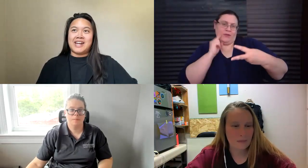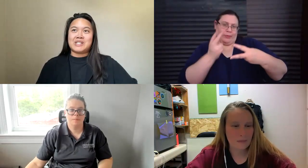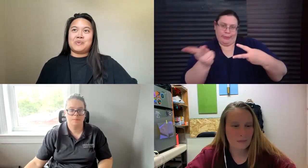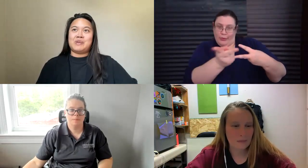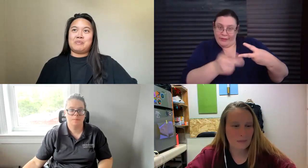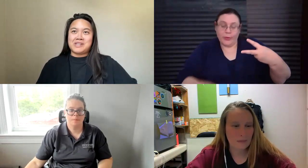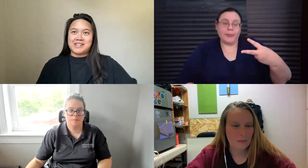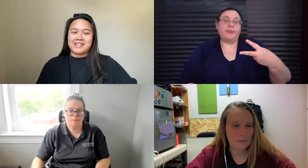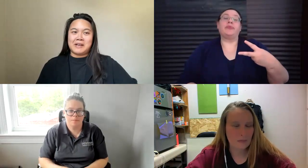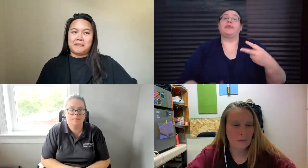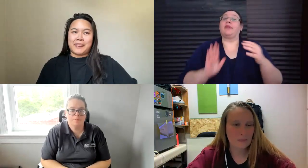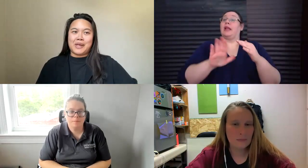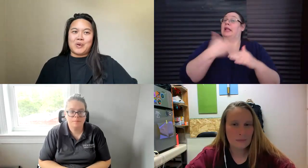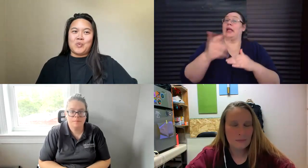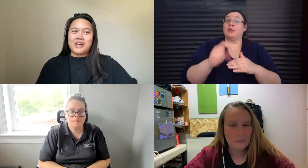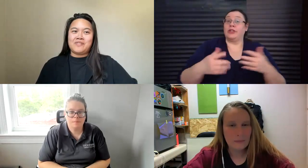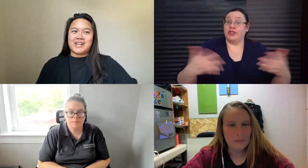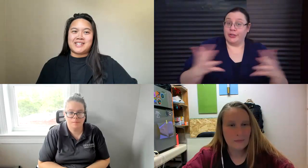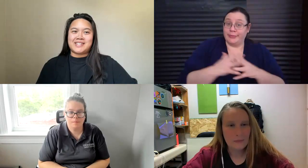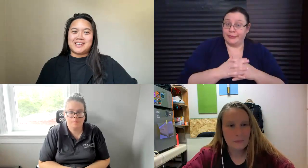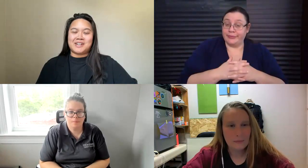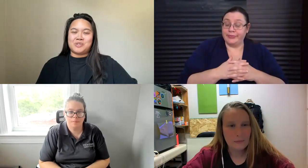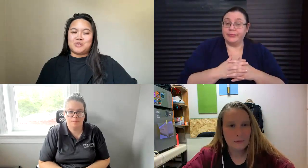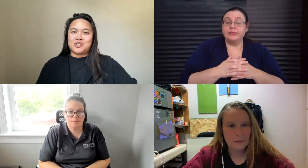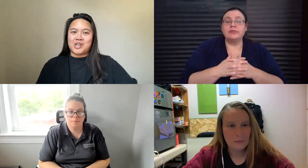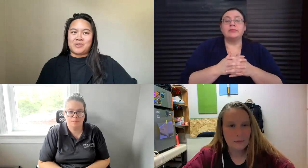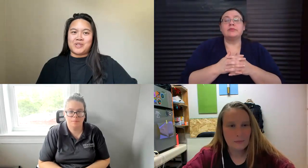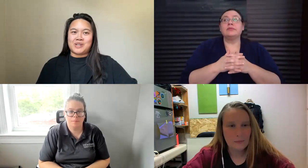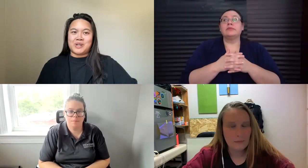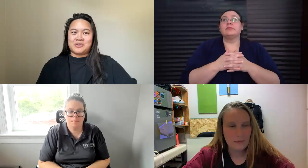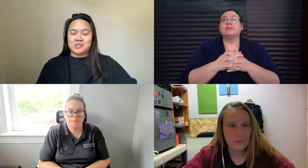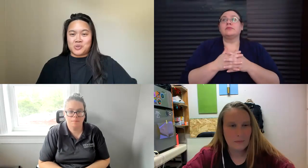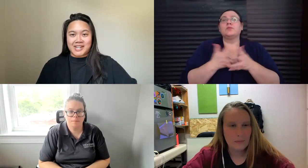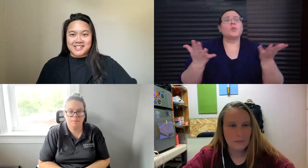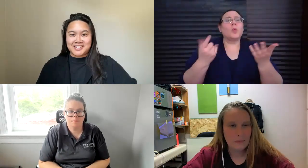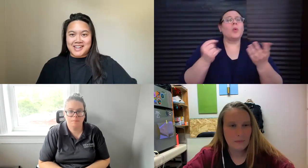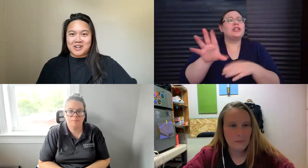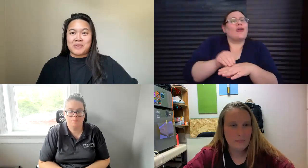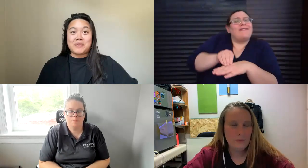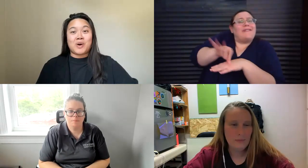The next one being what advice would you share with someone who is joining us today or maybe